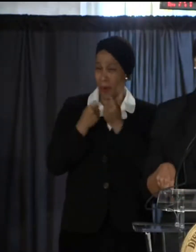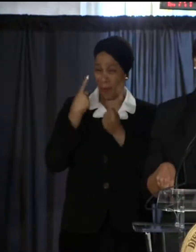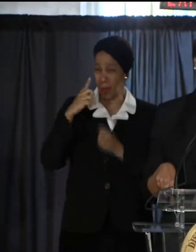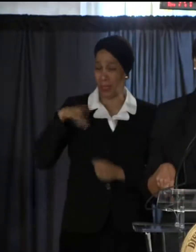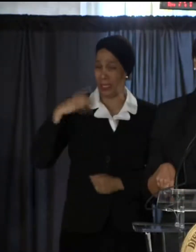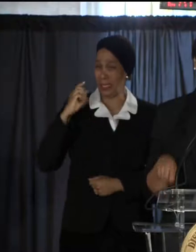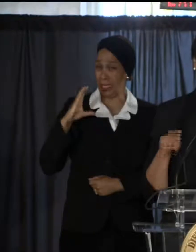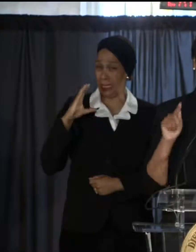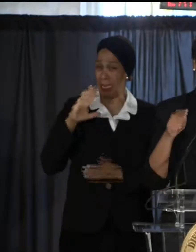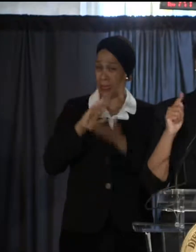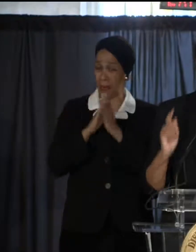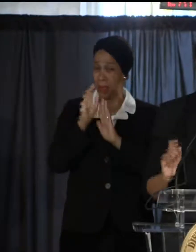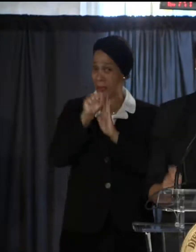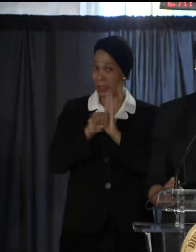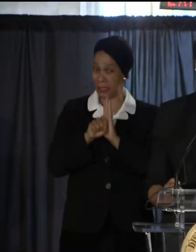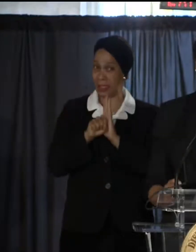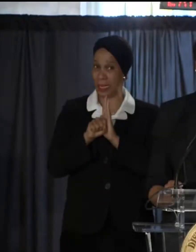STATEHOOD, AND THIS IS WHY IT IS SO SMART.